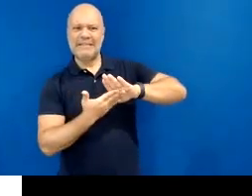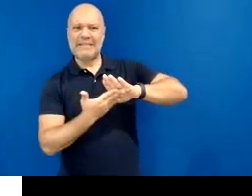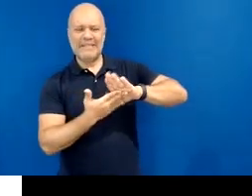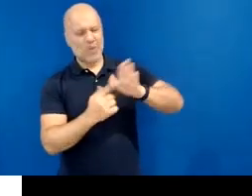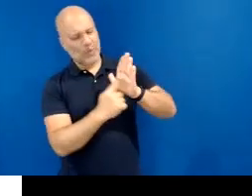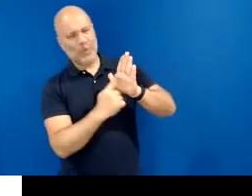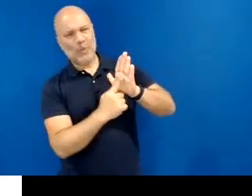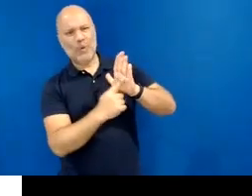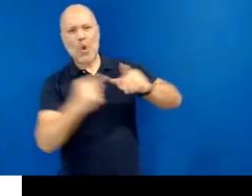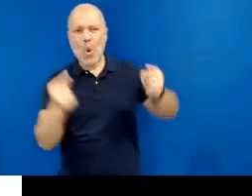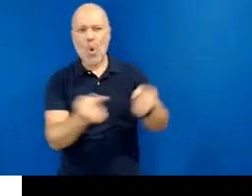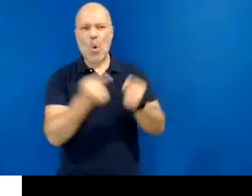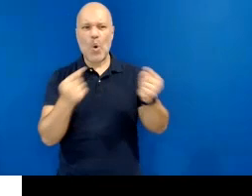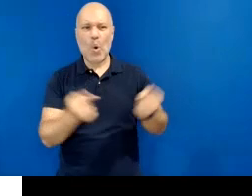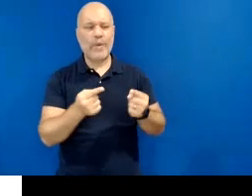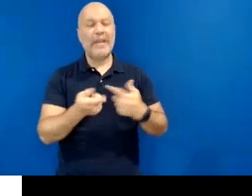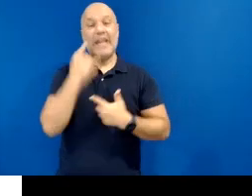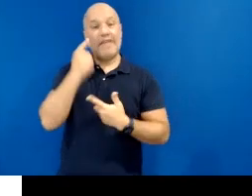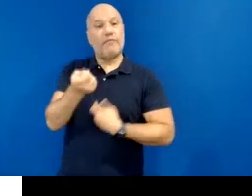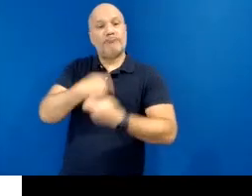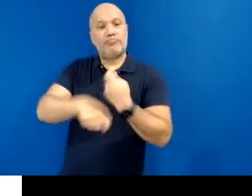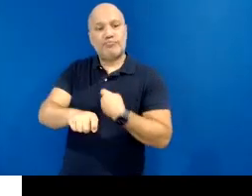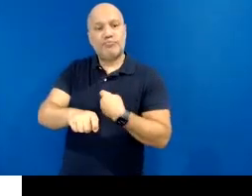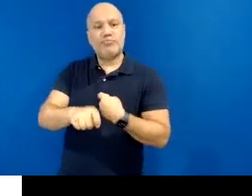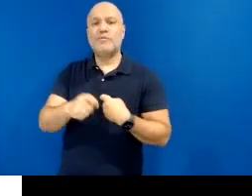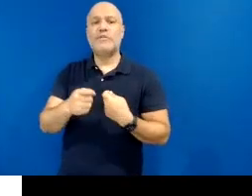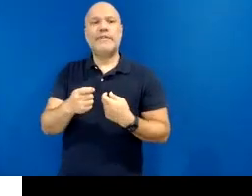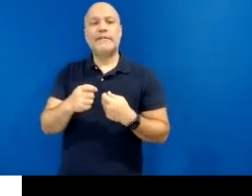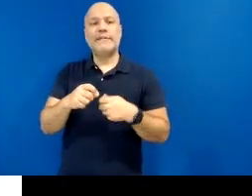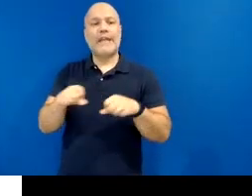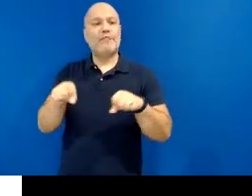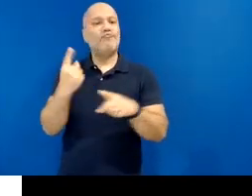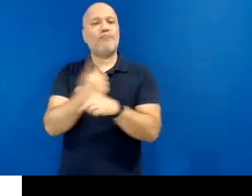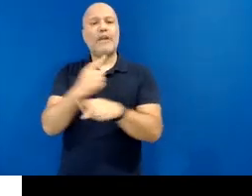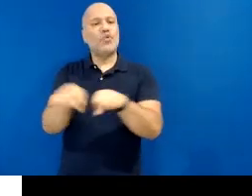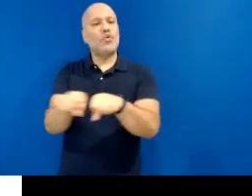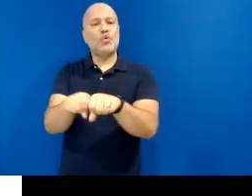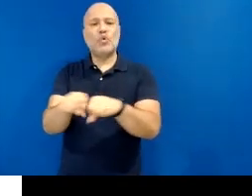Even when she trades her heels for comfortable sneakers, it still hurts when she walks or stands.